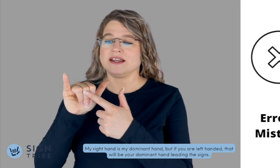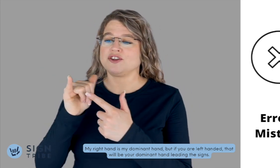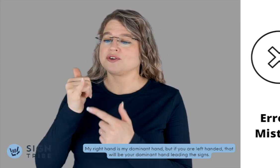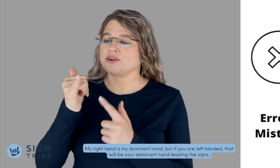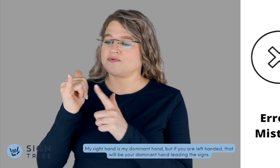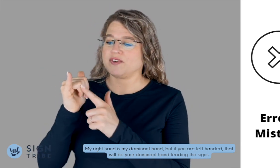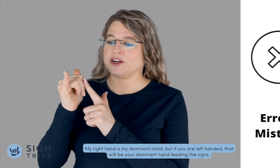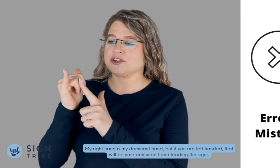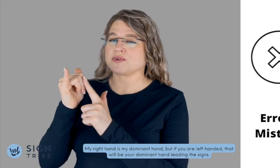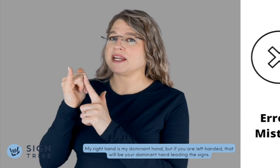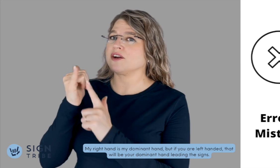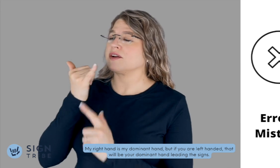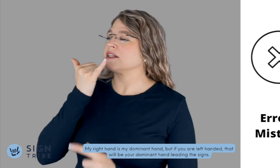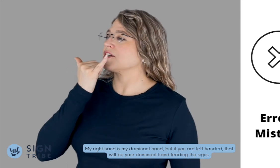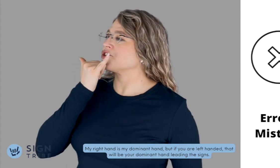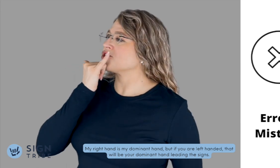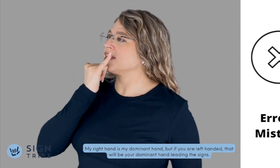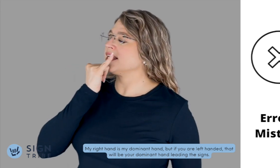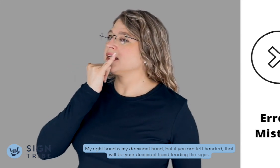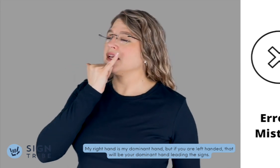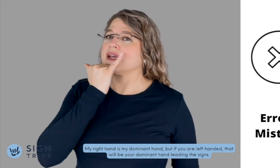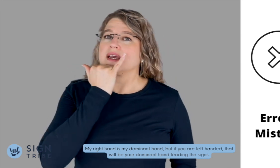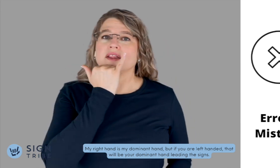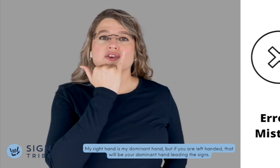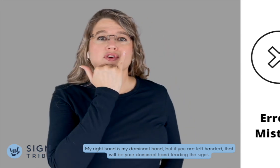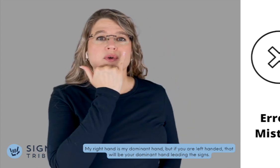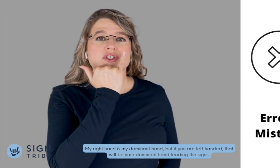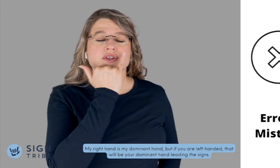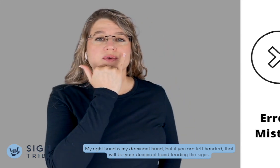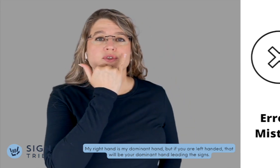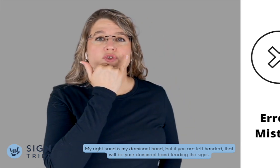then your fingers right here are going to touch your chin and then you're going to